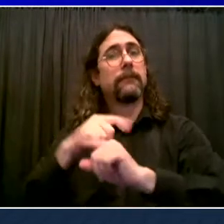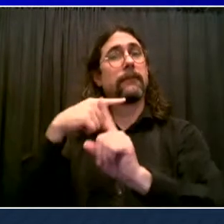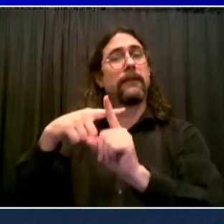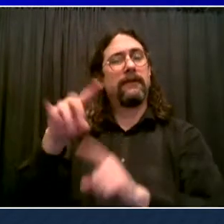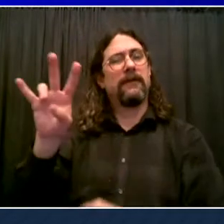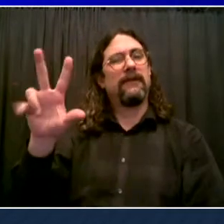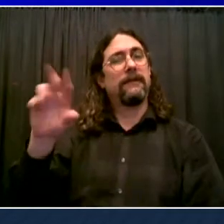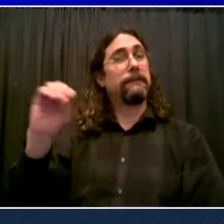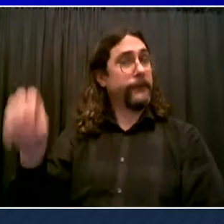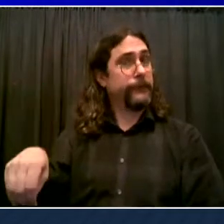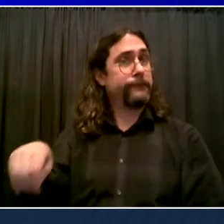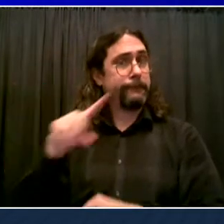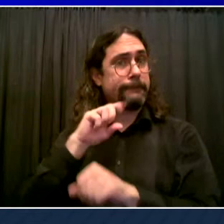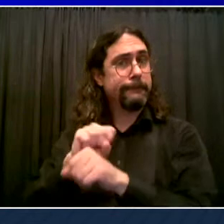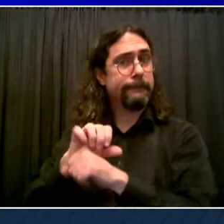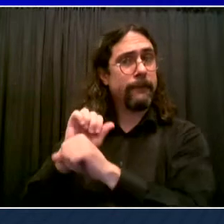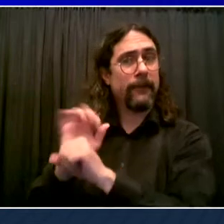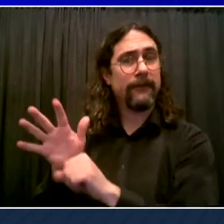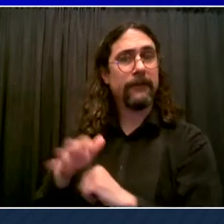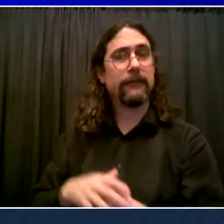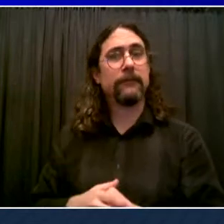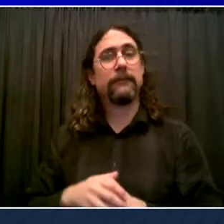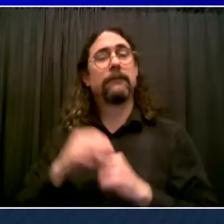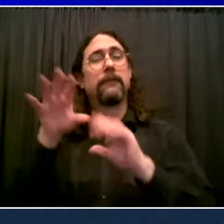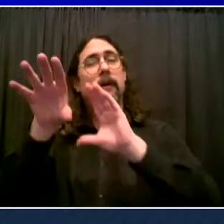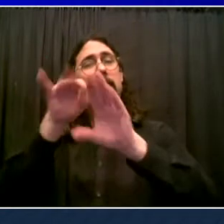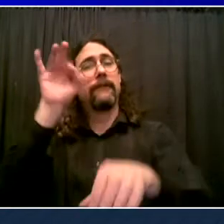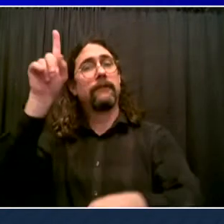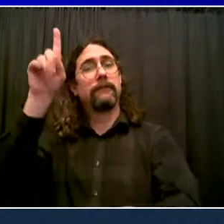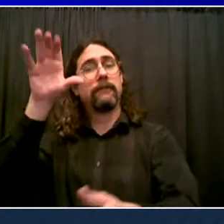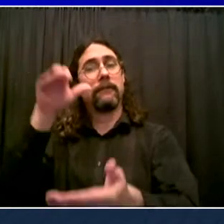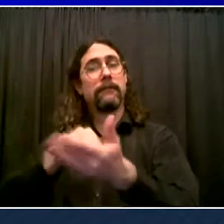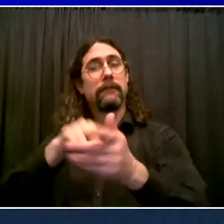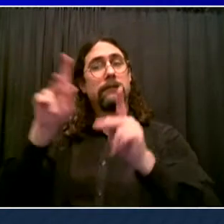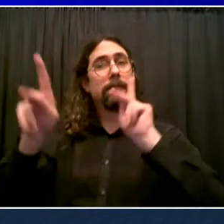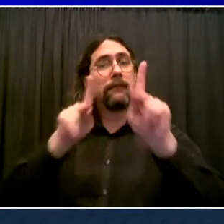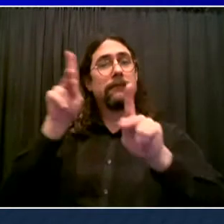CONFIRMED POSITIVITY